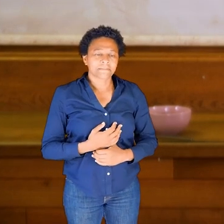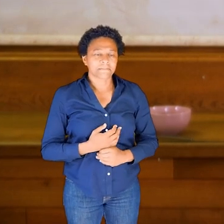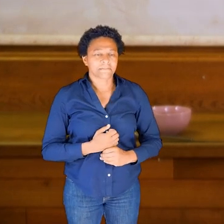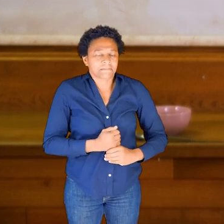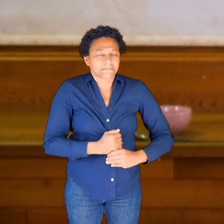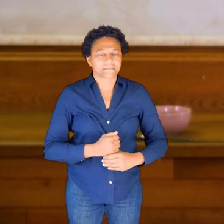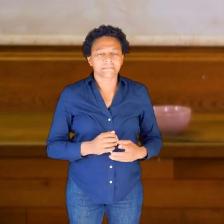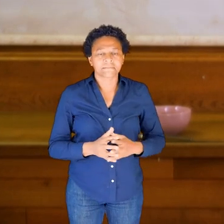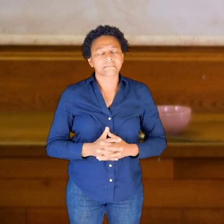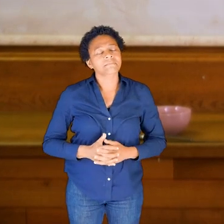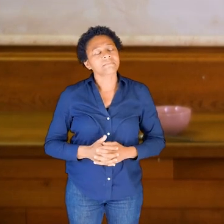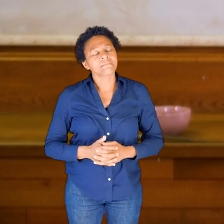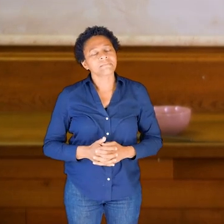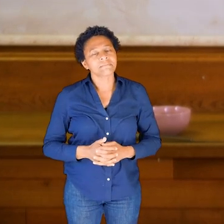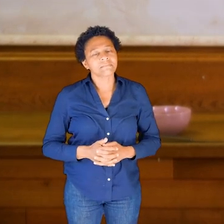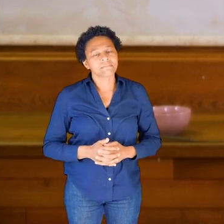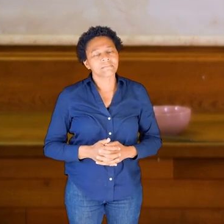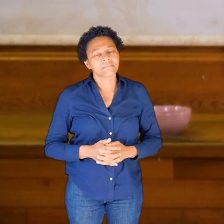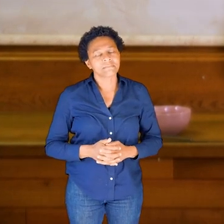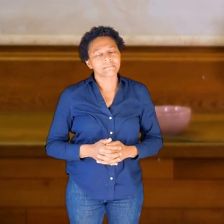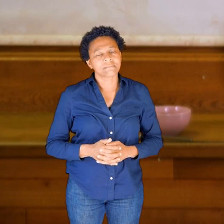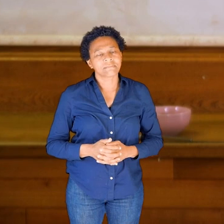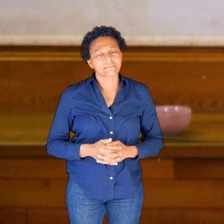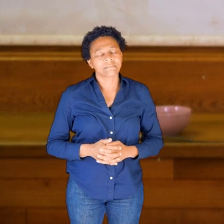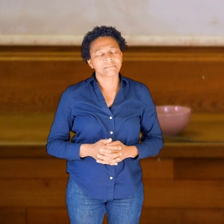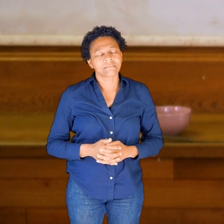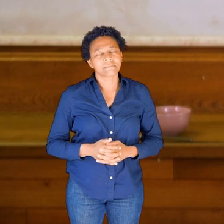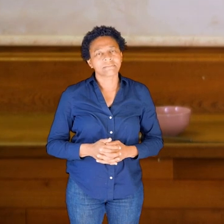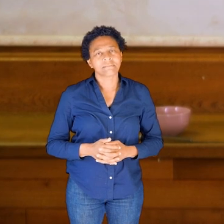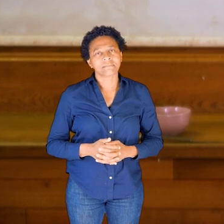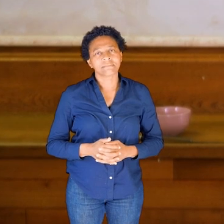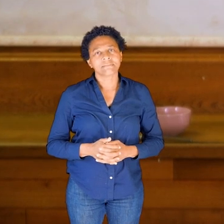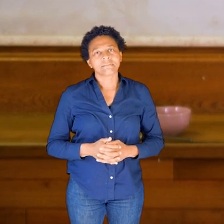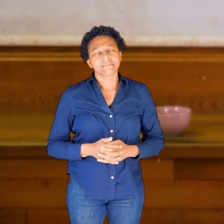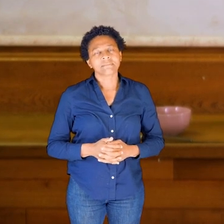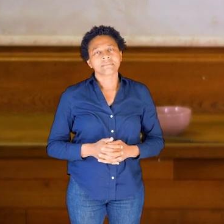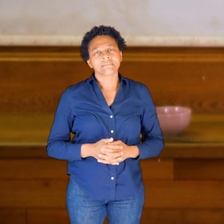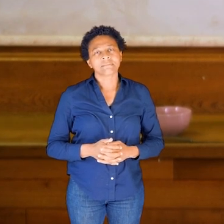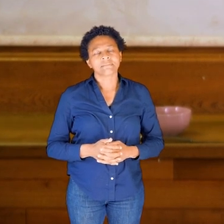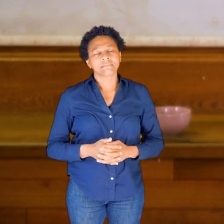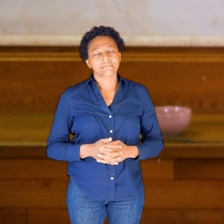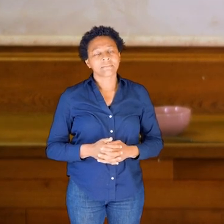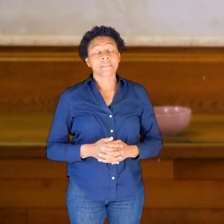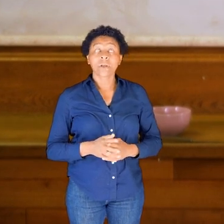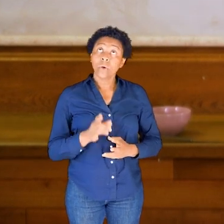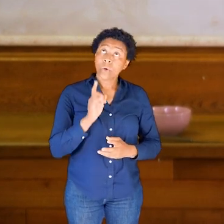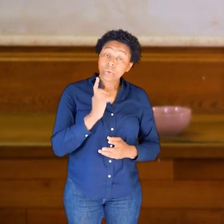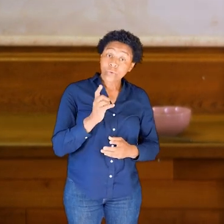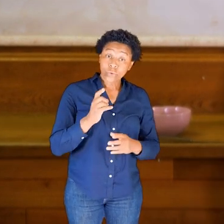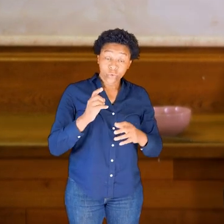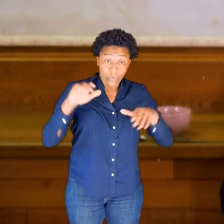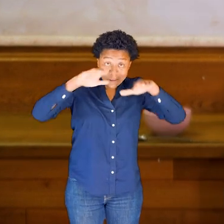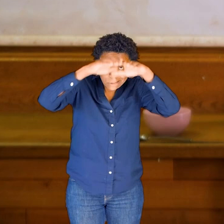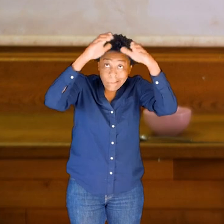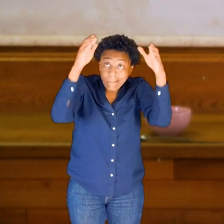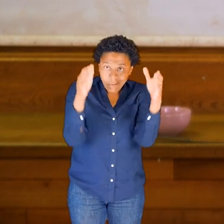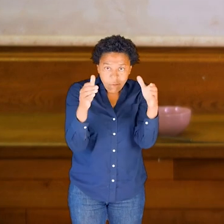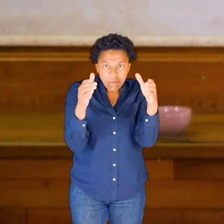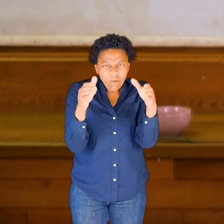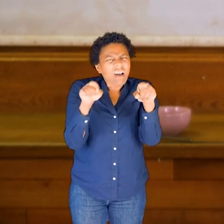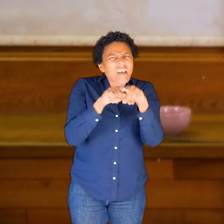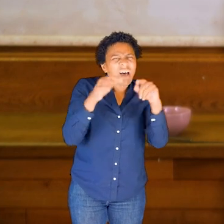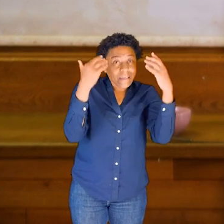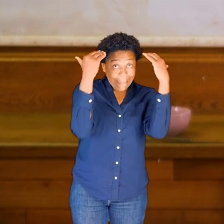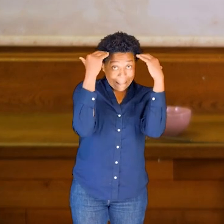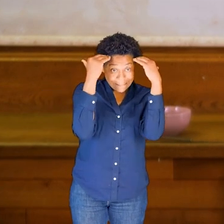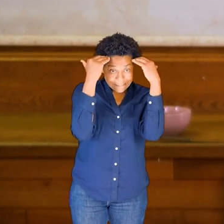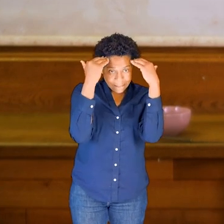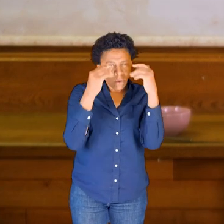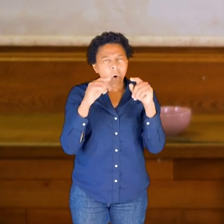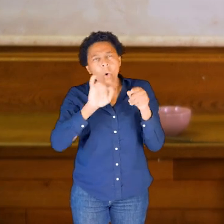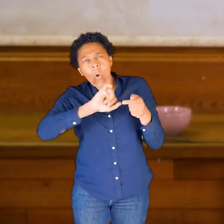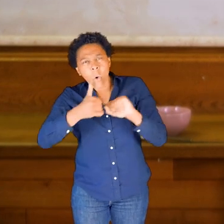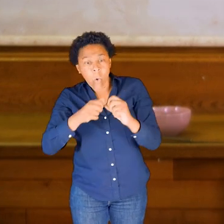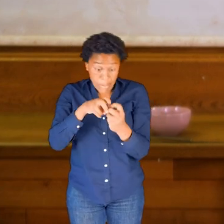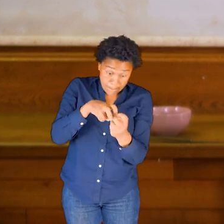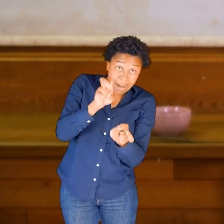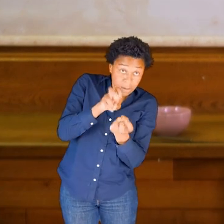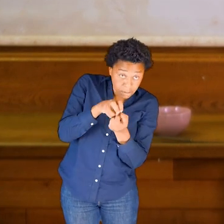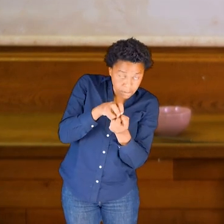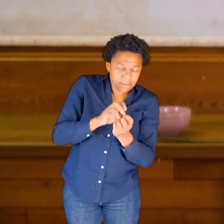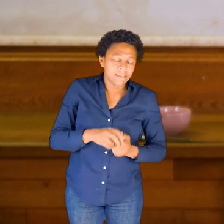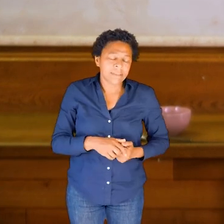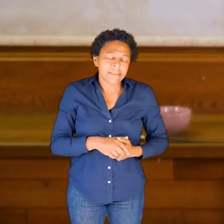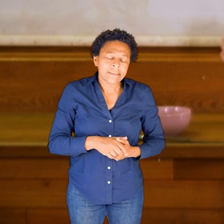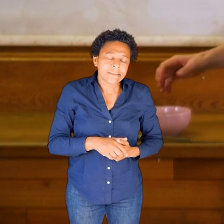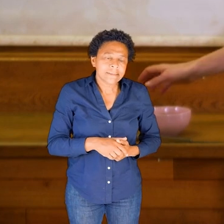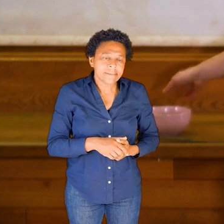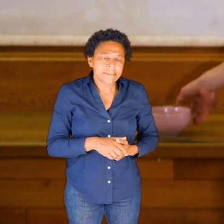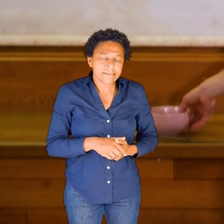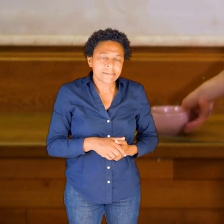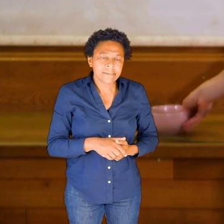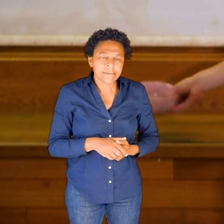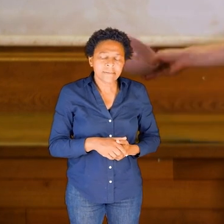And in a similar way of this dome shape of the head and also inside the mouth,